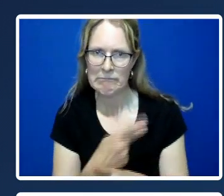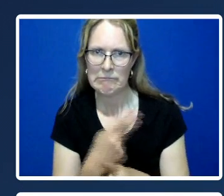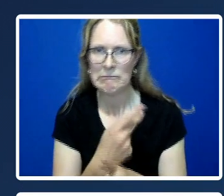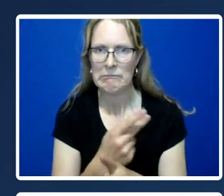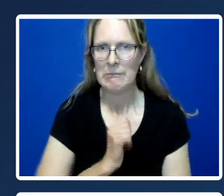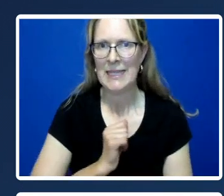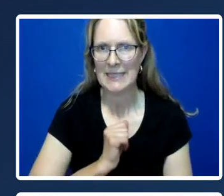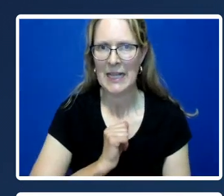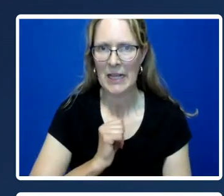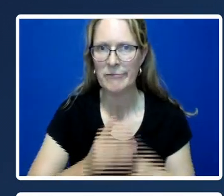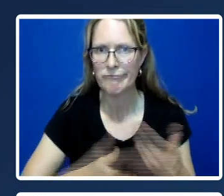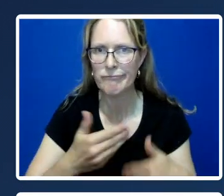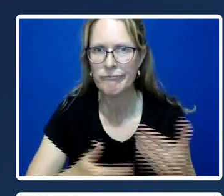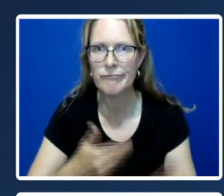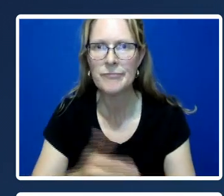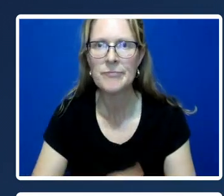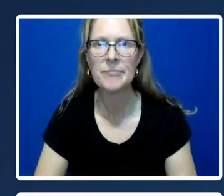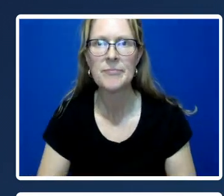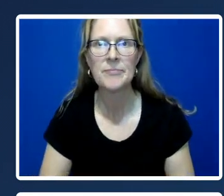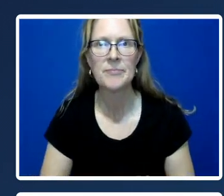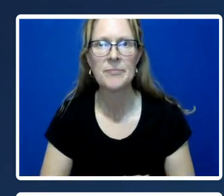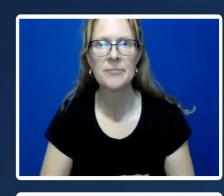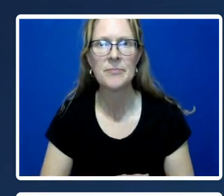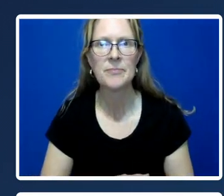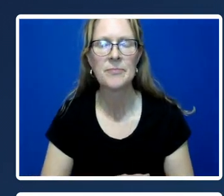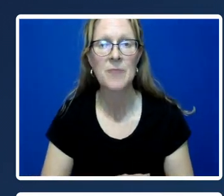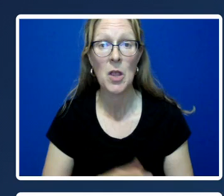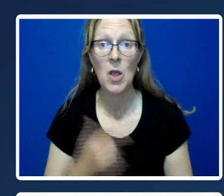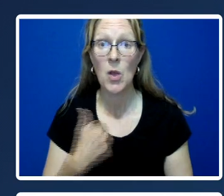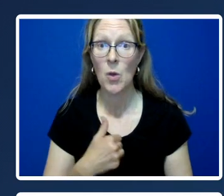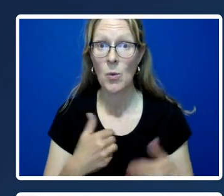So, we did, you know, have a big, kind of wide range of abilities and things. So,